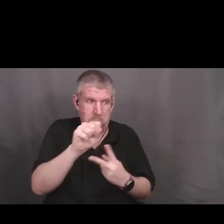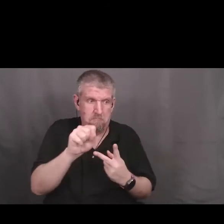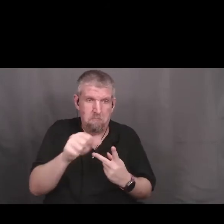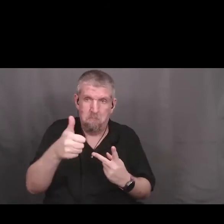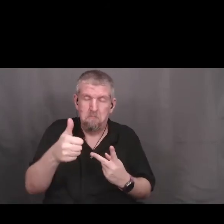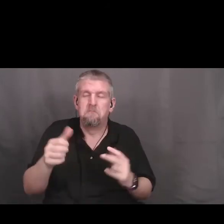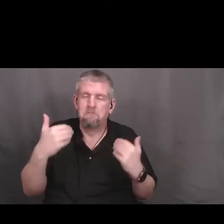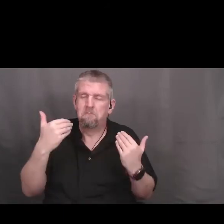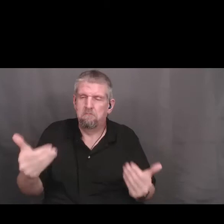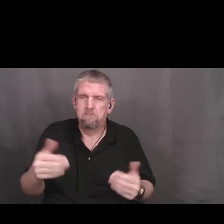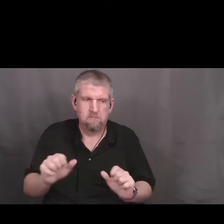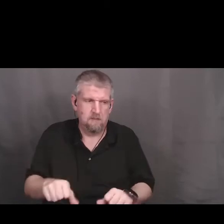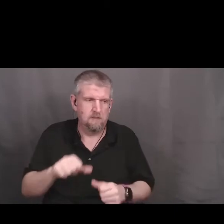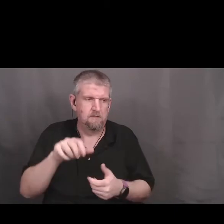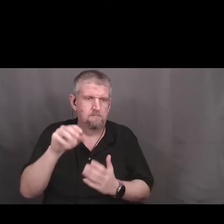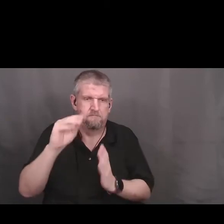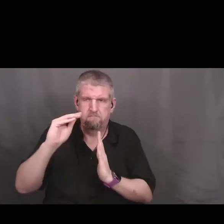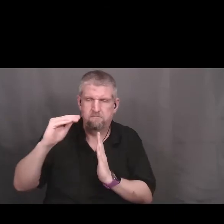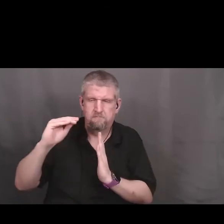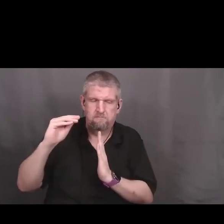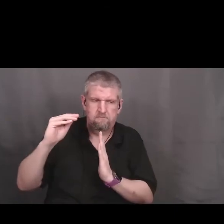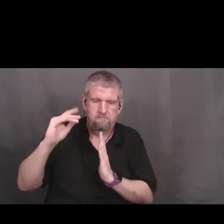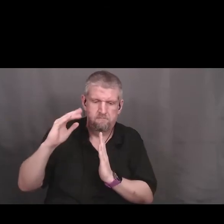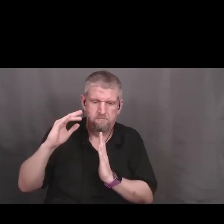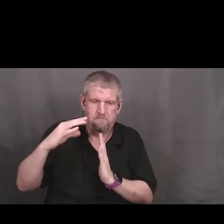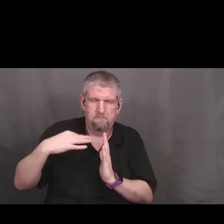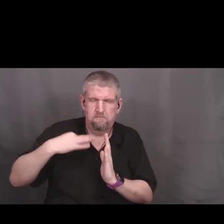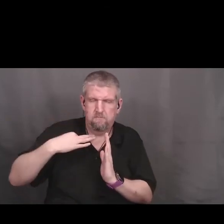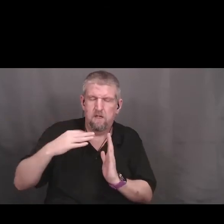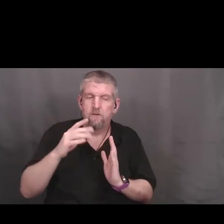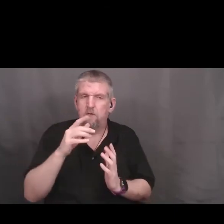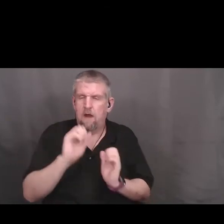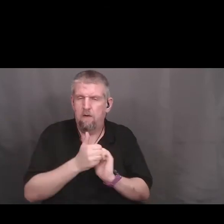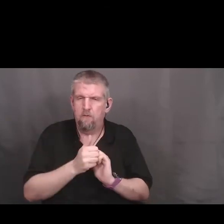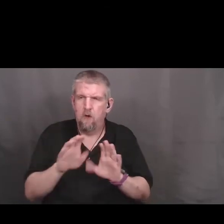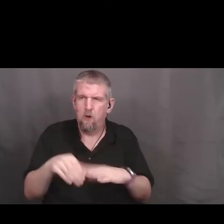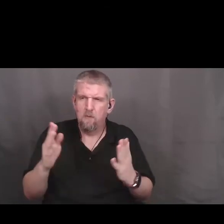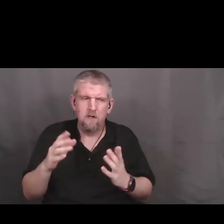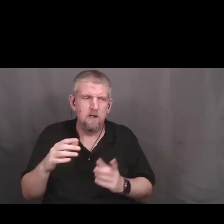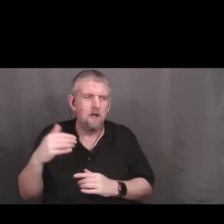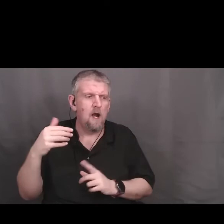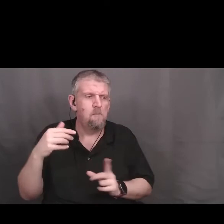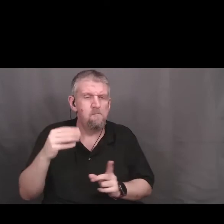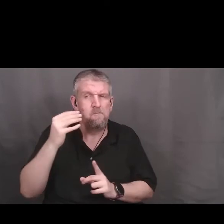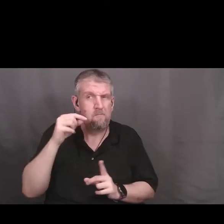The website to open one of these accounts, they have webinars pretty regularly,